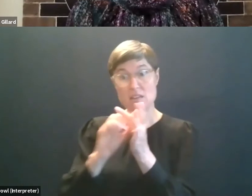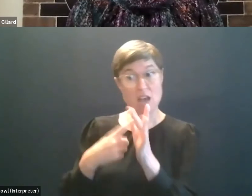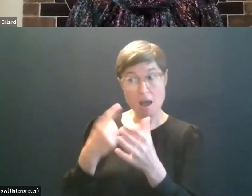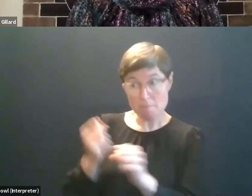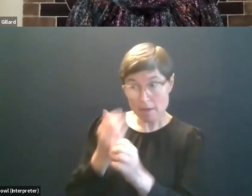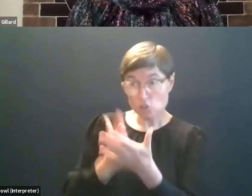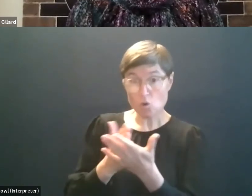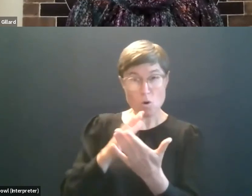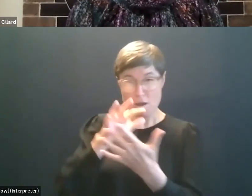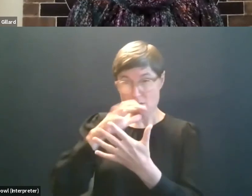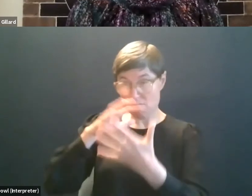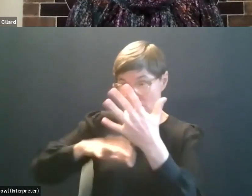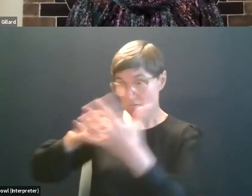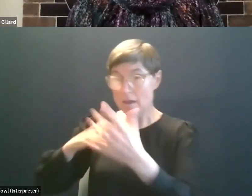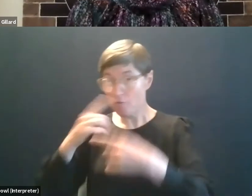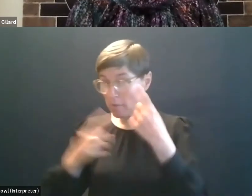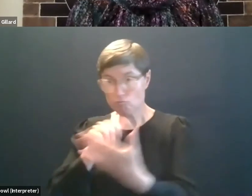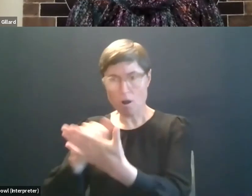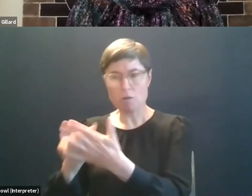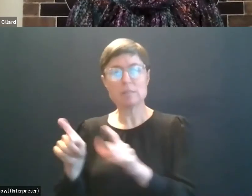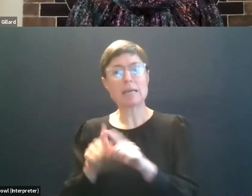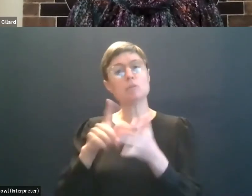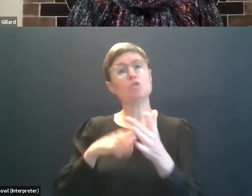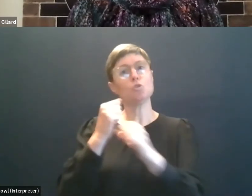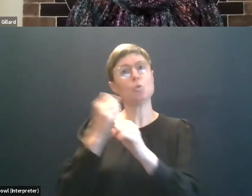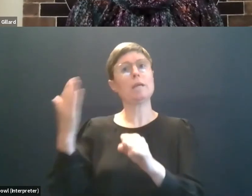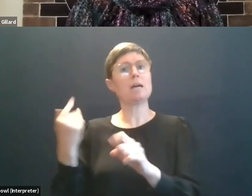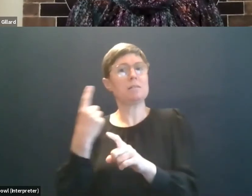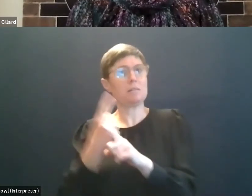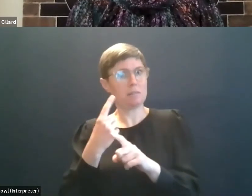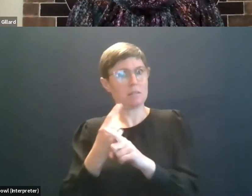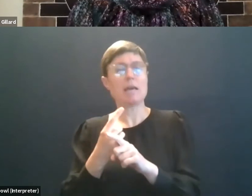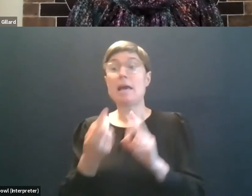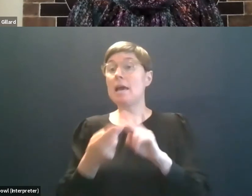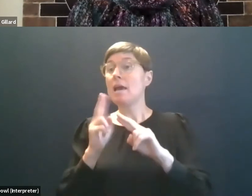has spoken about this - fostering evidence and expertise in public discussion, in Government